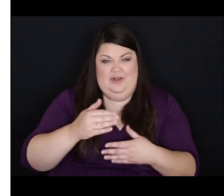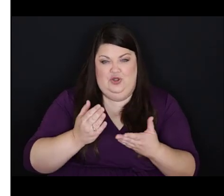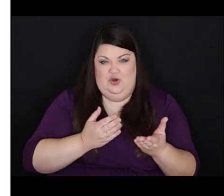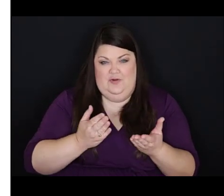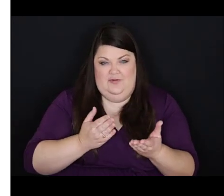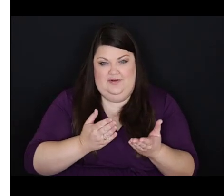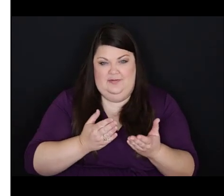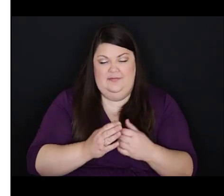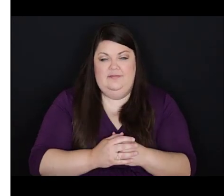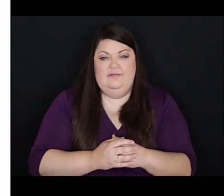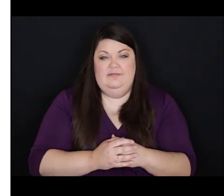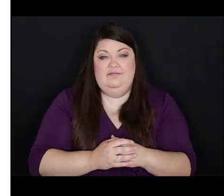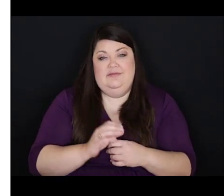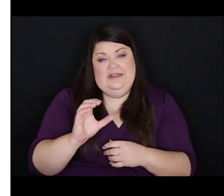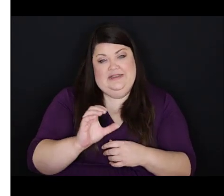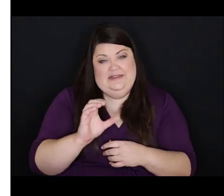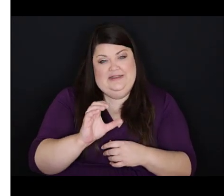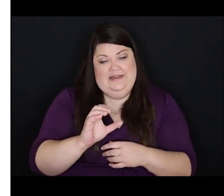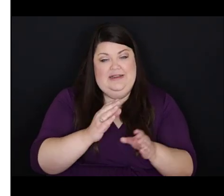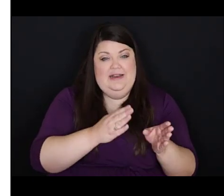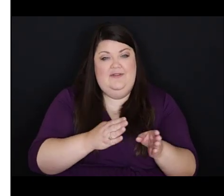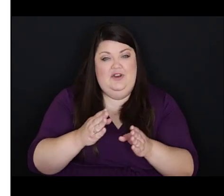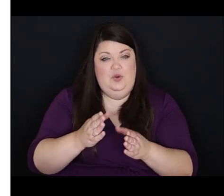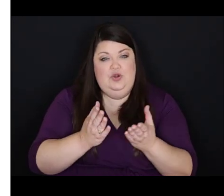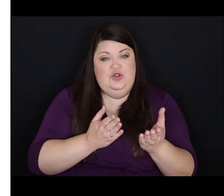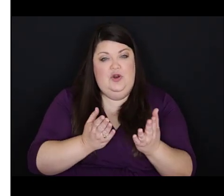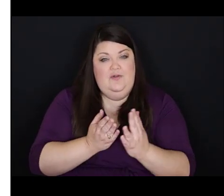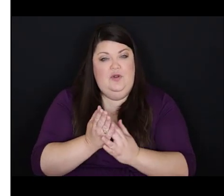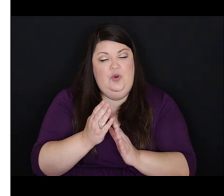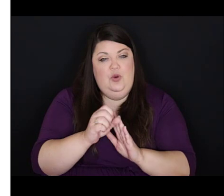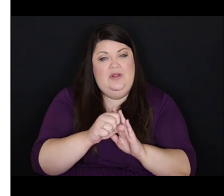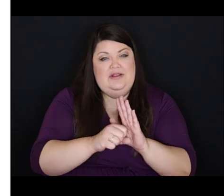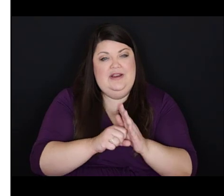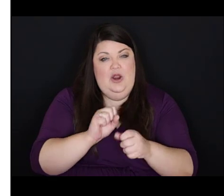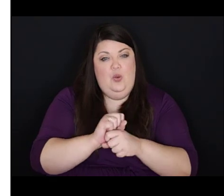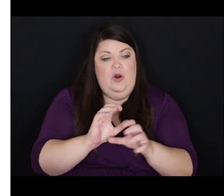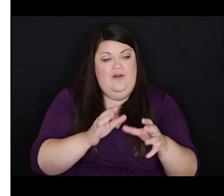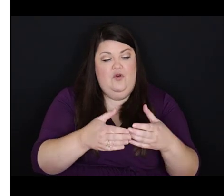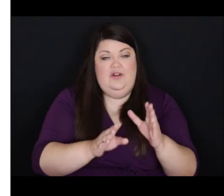(C) Individuals served through the State Workforce Development system;